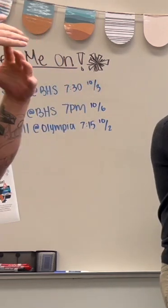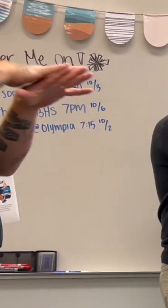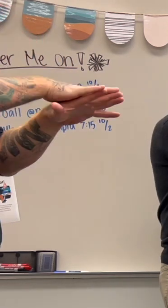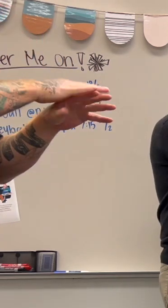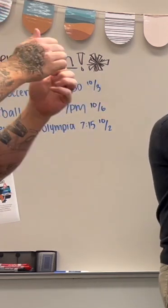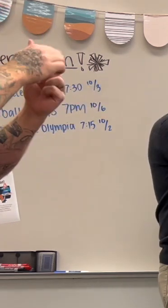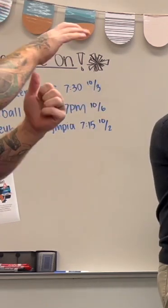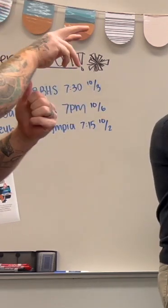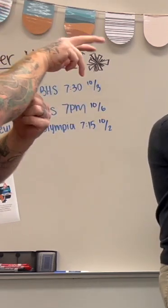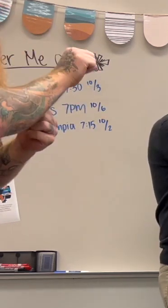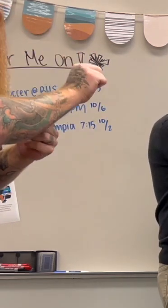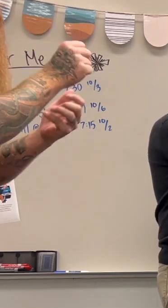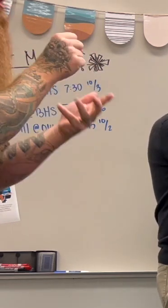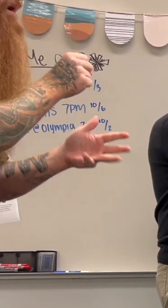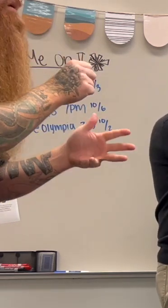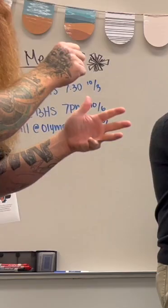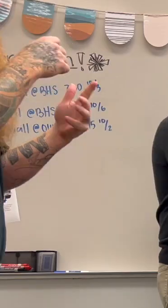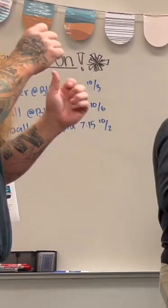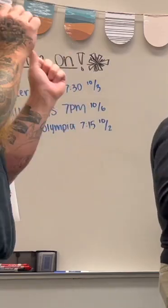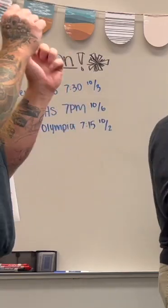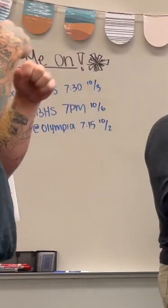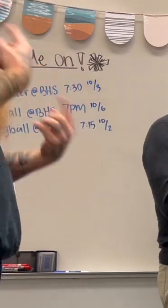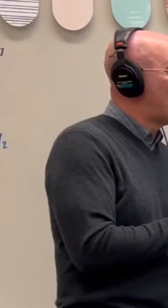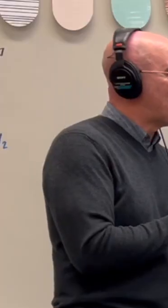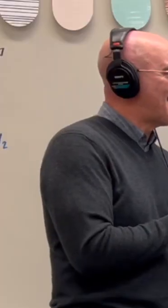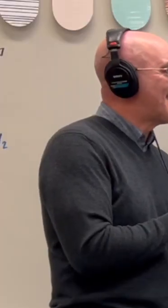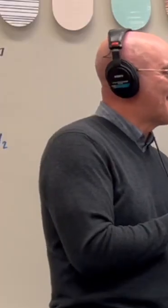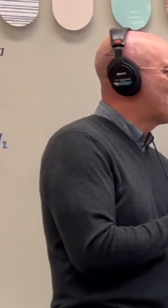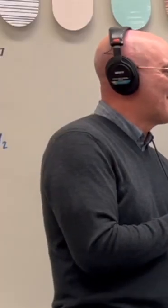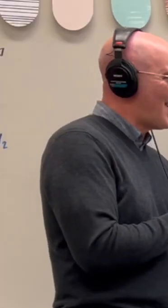already for us as teachers has been amazing so far that's fantastic and thanks for your